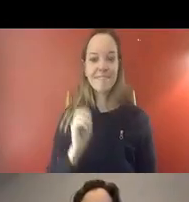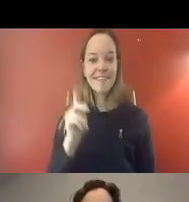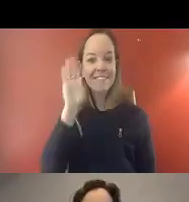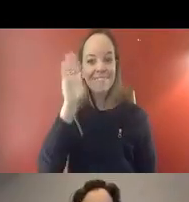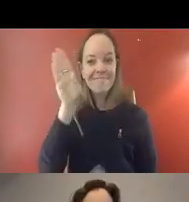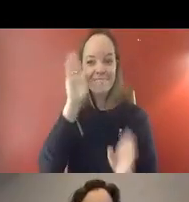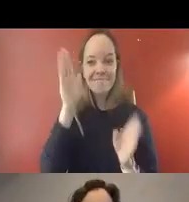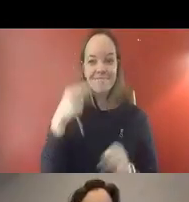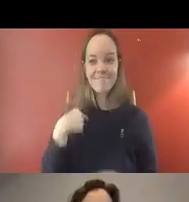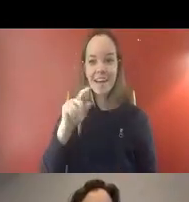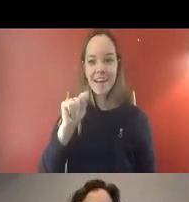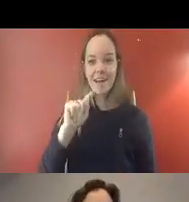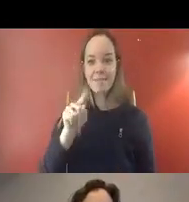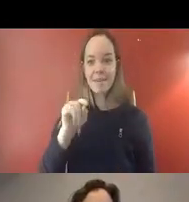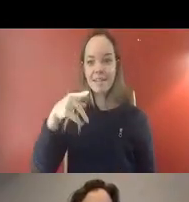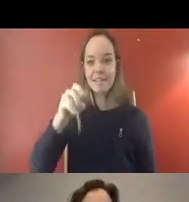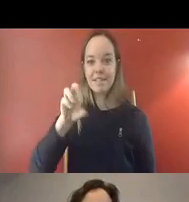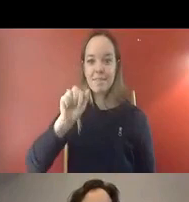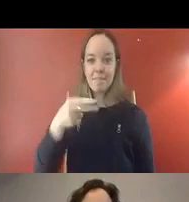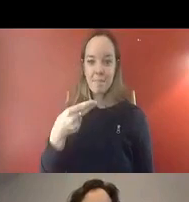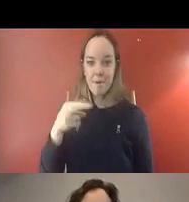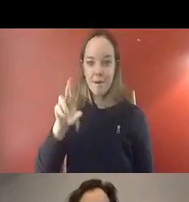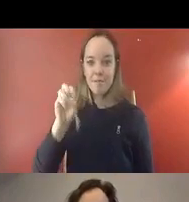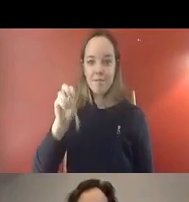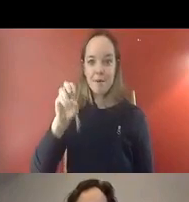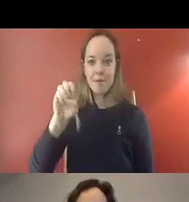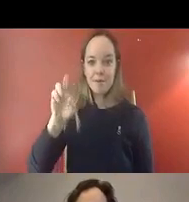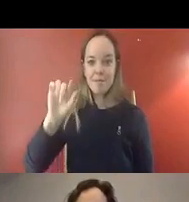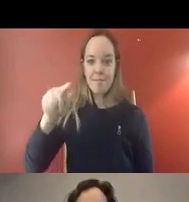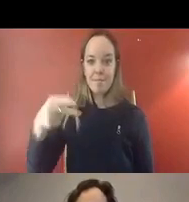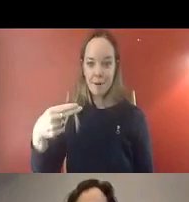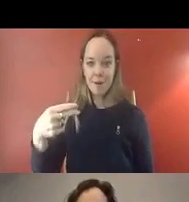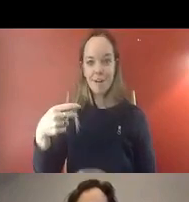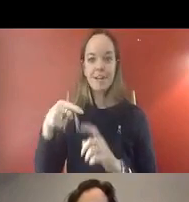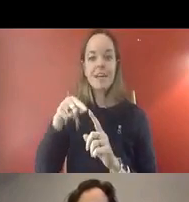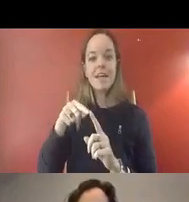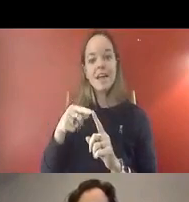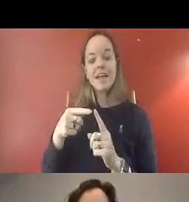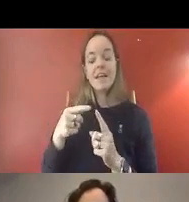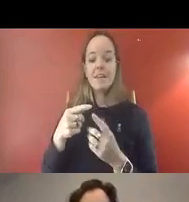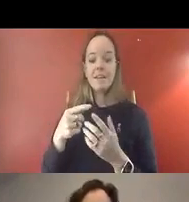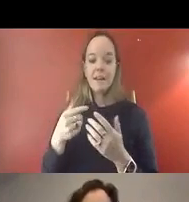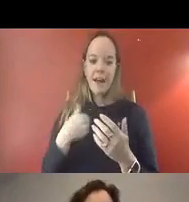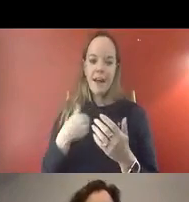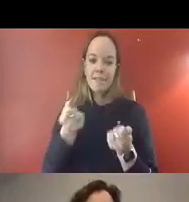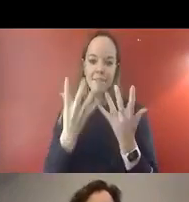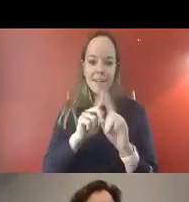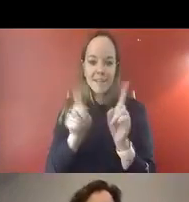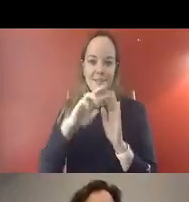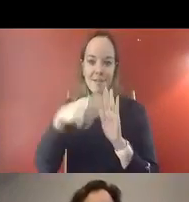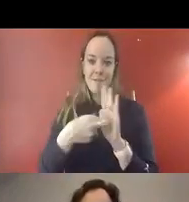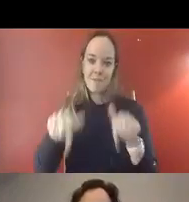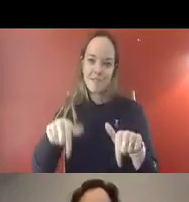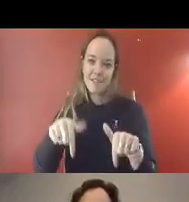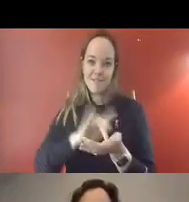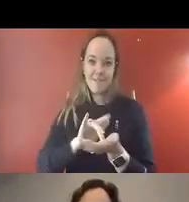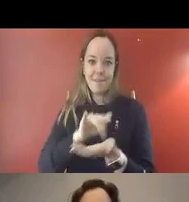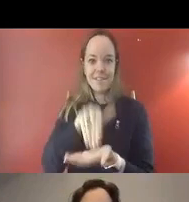Tziporah Rosenberg and among the it over to Tziporah. Hi everybody I'm various hats that I wear in the Tziporah Rosenberg and among the department at the Medical Center, various hats that I wear in the I'm also the discipline chief for department at the Medical Center,